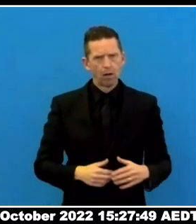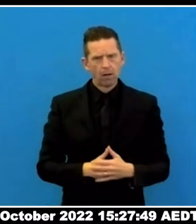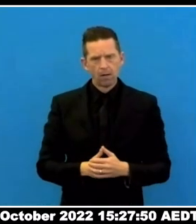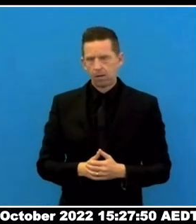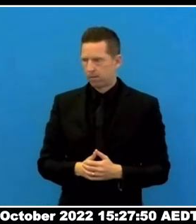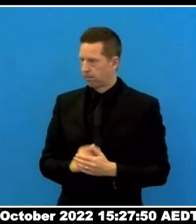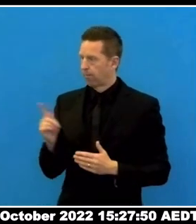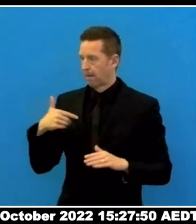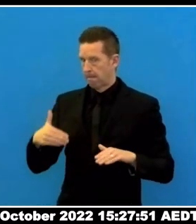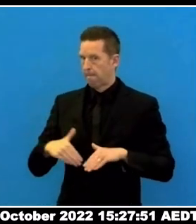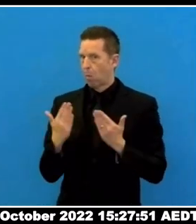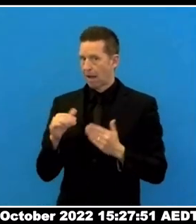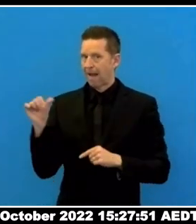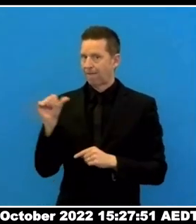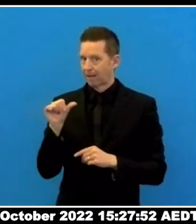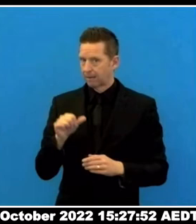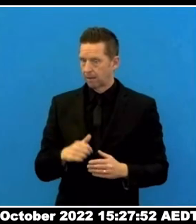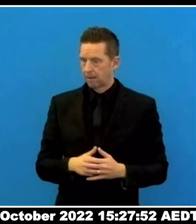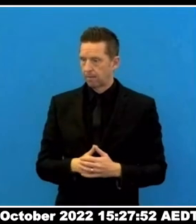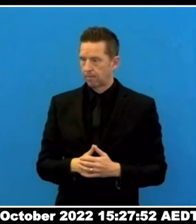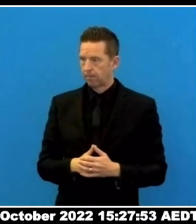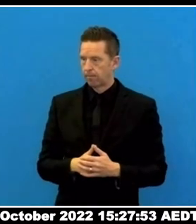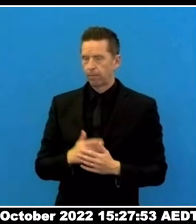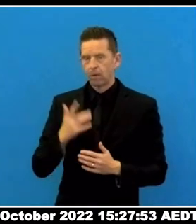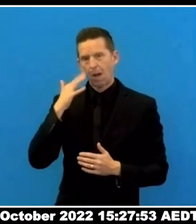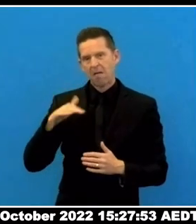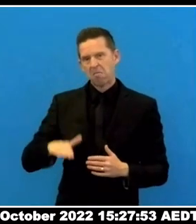I born in Afghanistan, and when I was 8 years old,